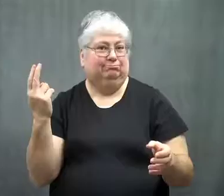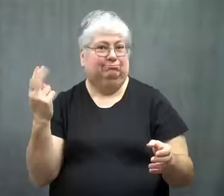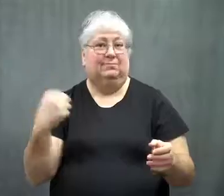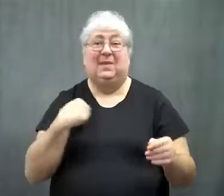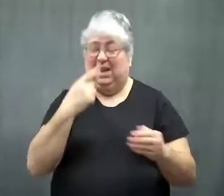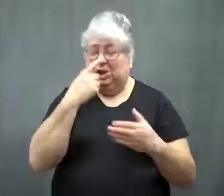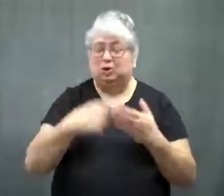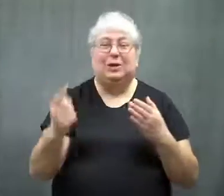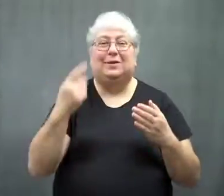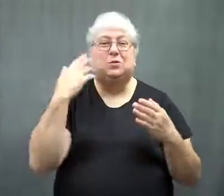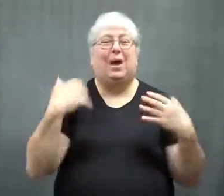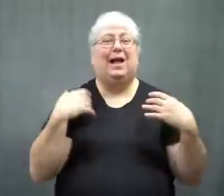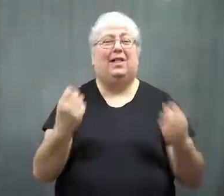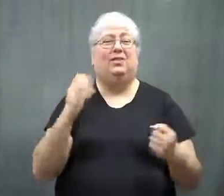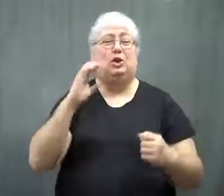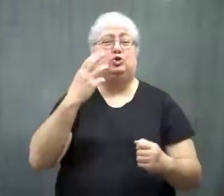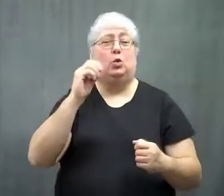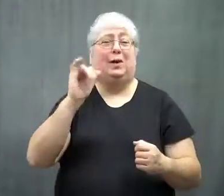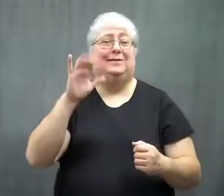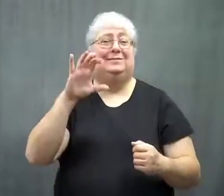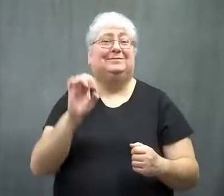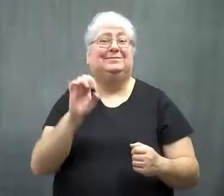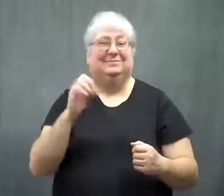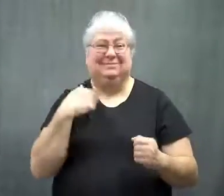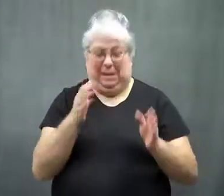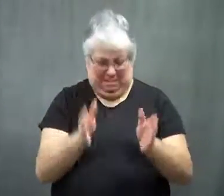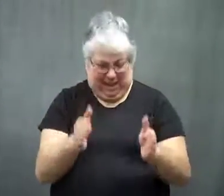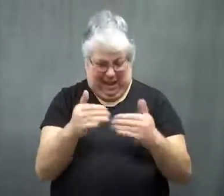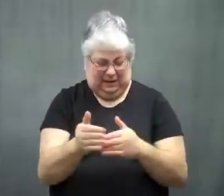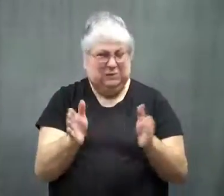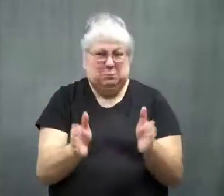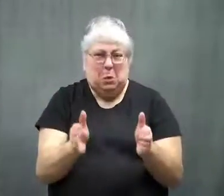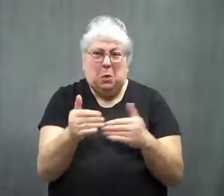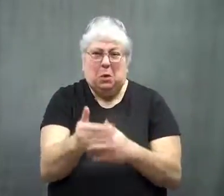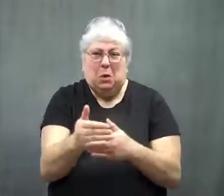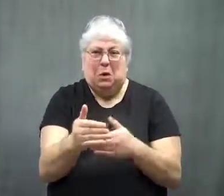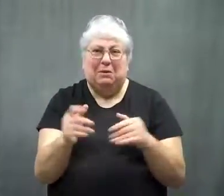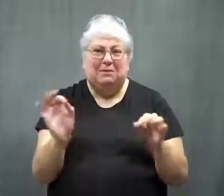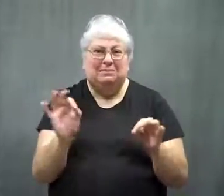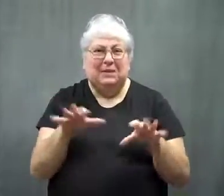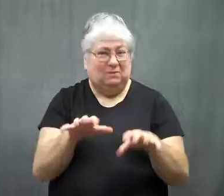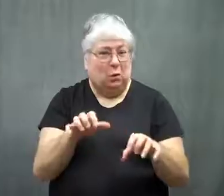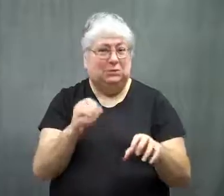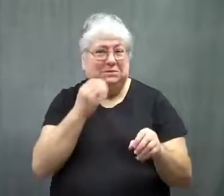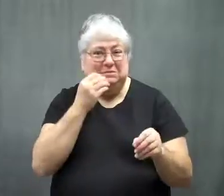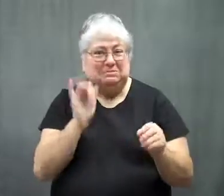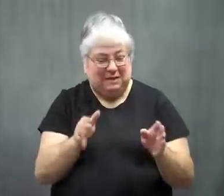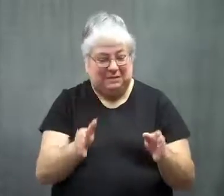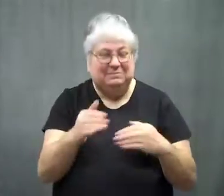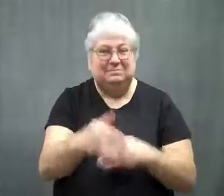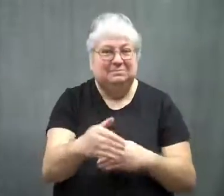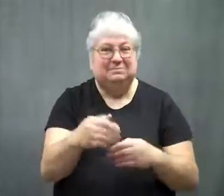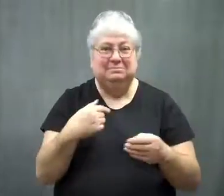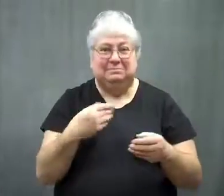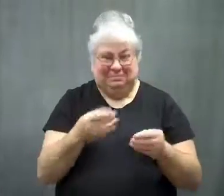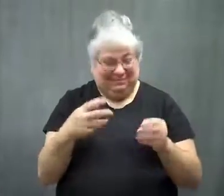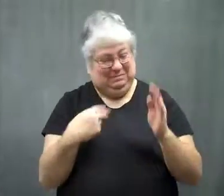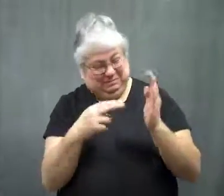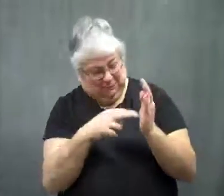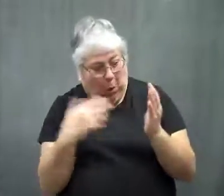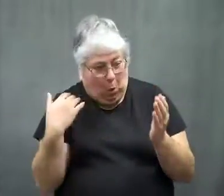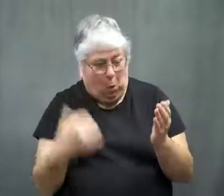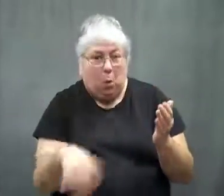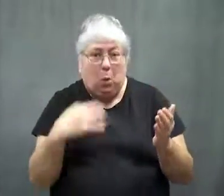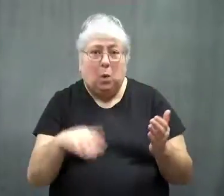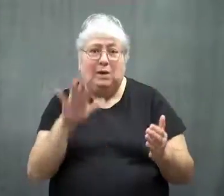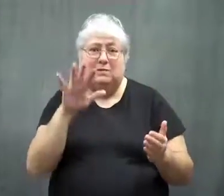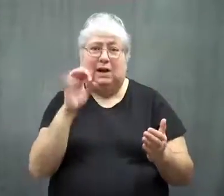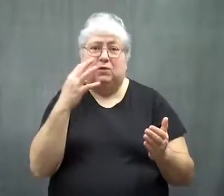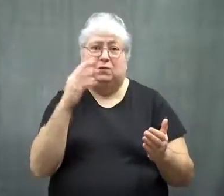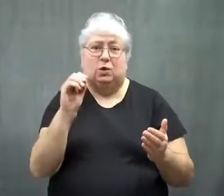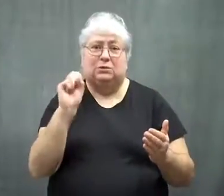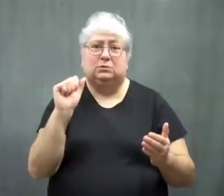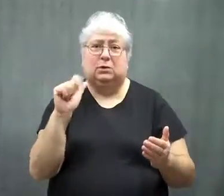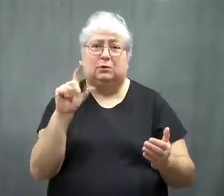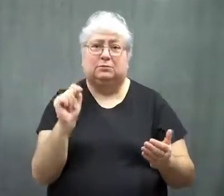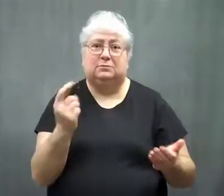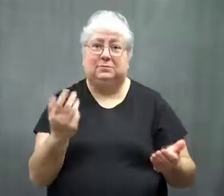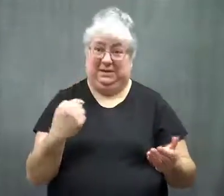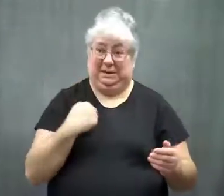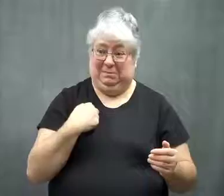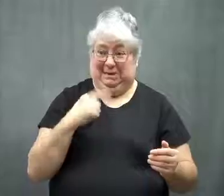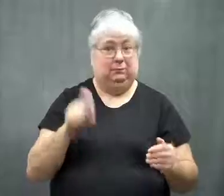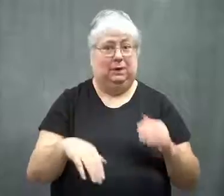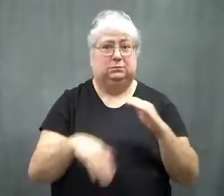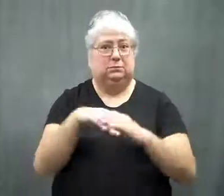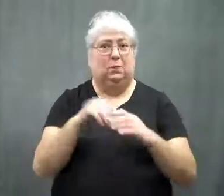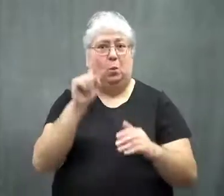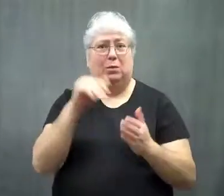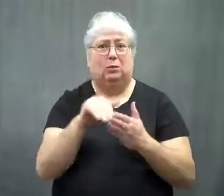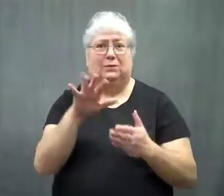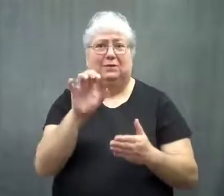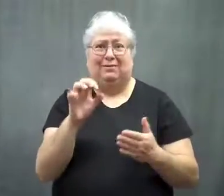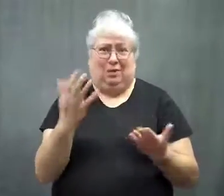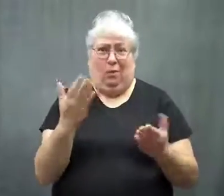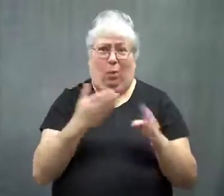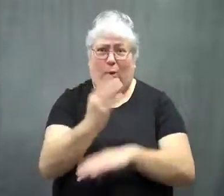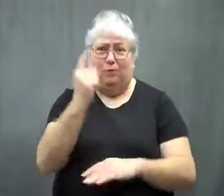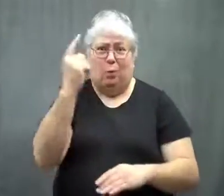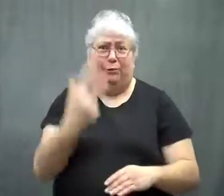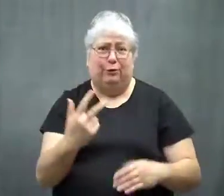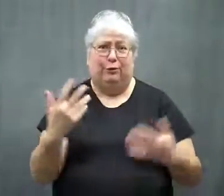I checked a small box of Healthy Choice frozen food.